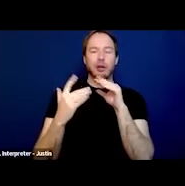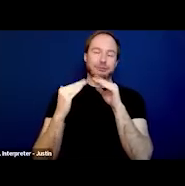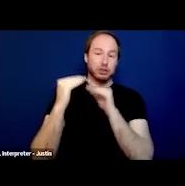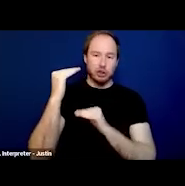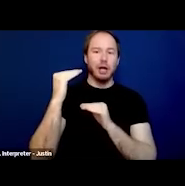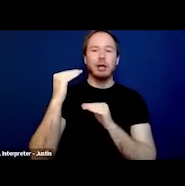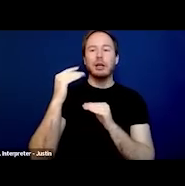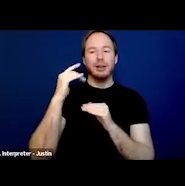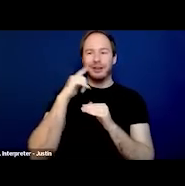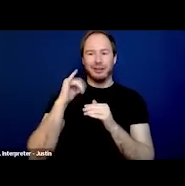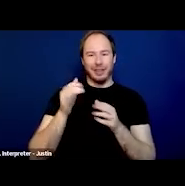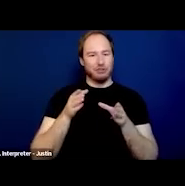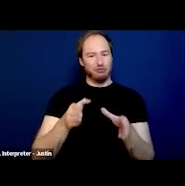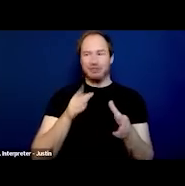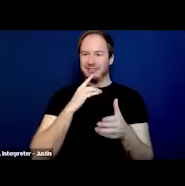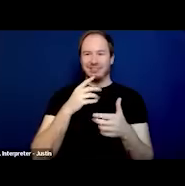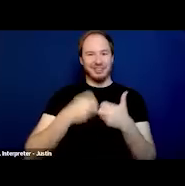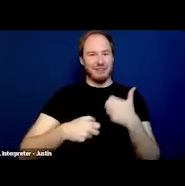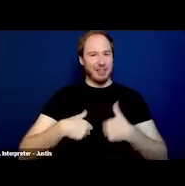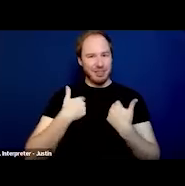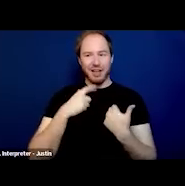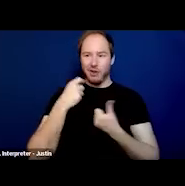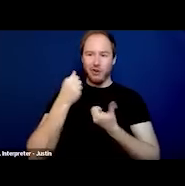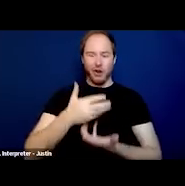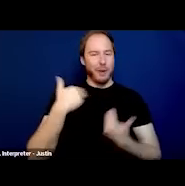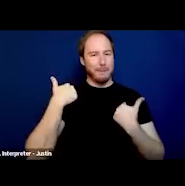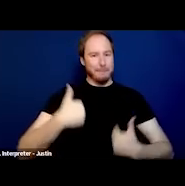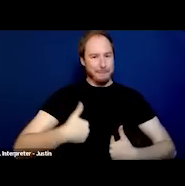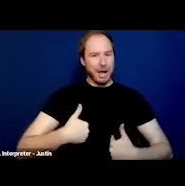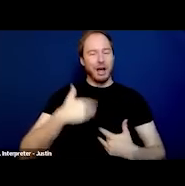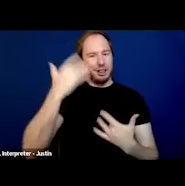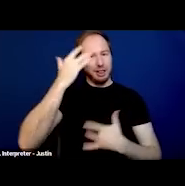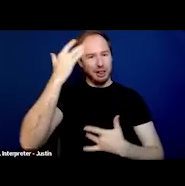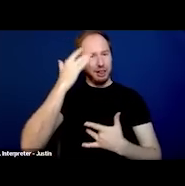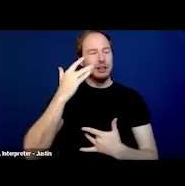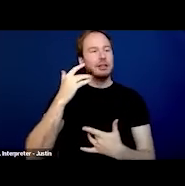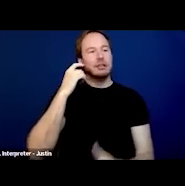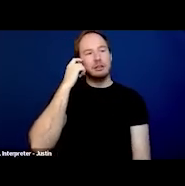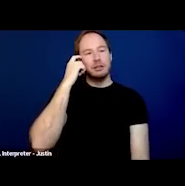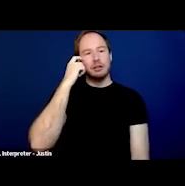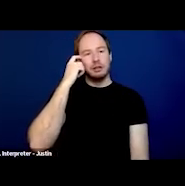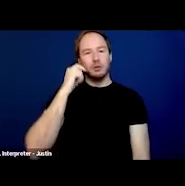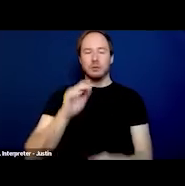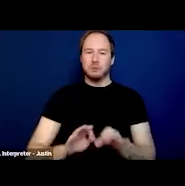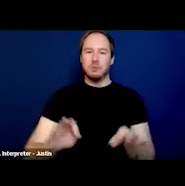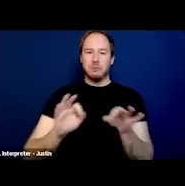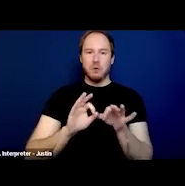can become the illness of the body. So speaking about health equity for a second, I feel it's important to be specific.